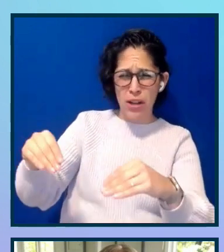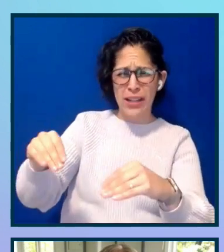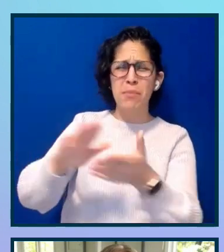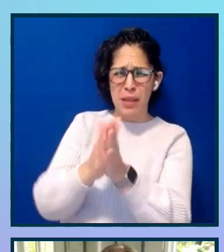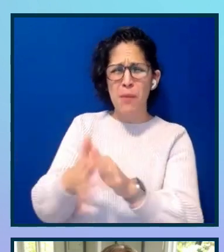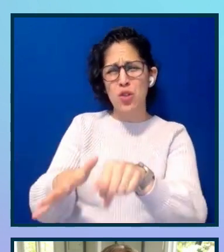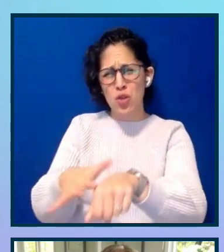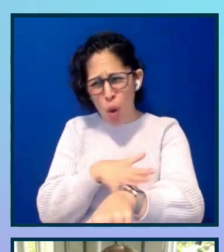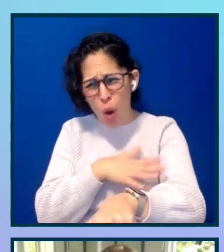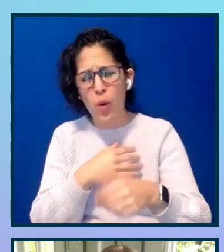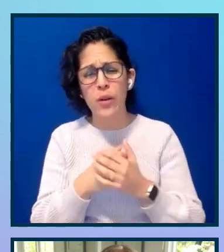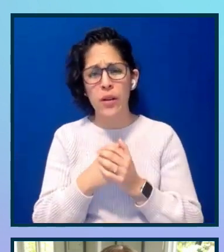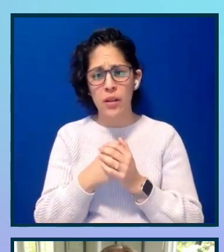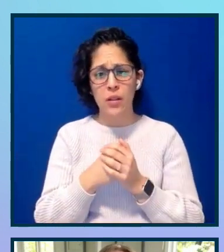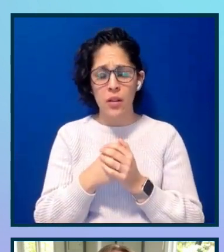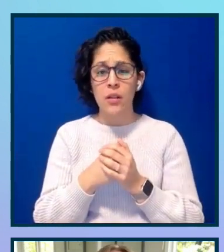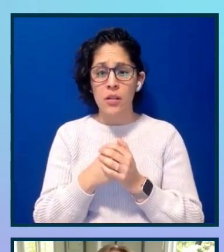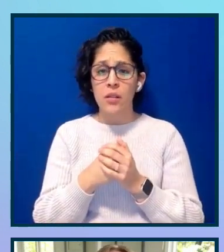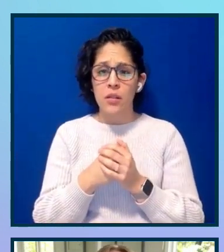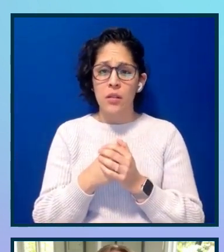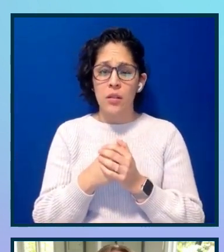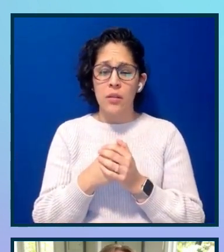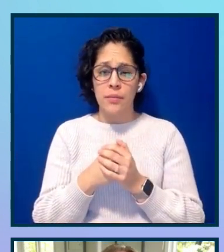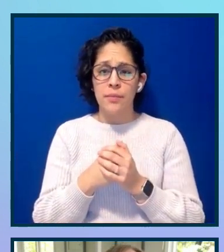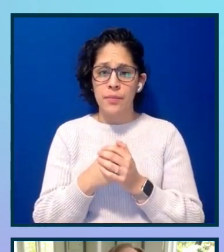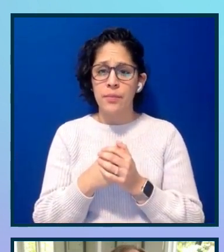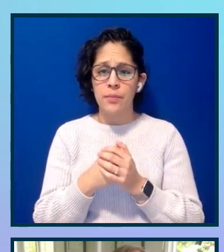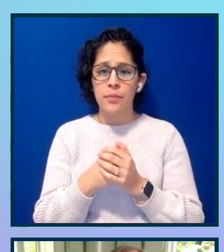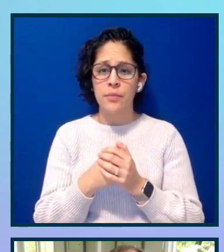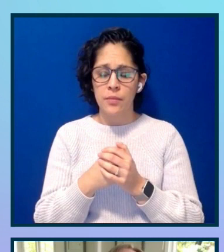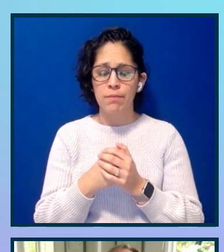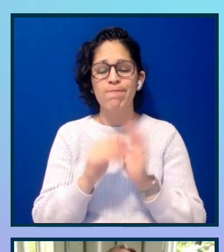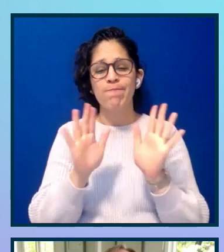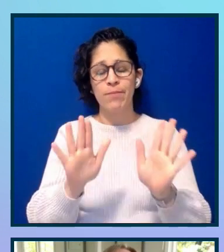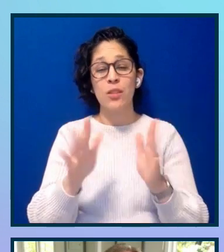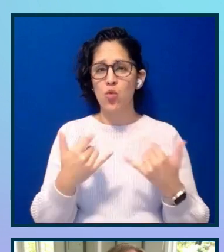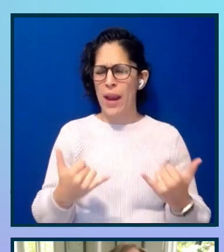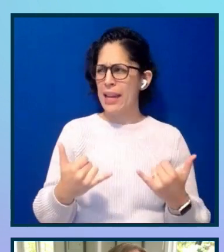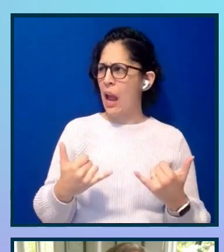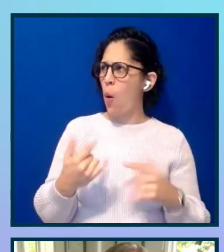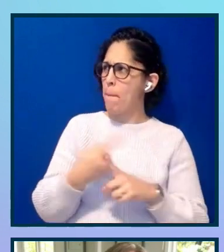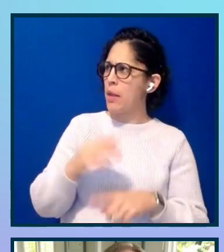that is the part where, like, okay, right now, what is this, March? So we're in March, okay?